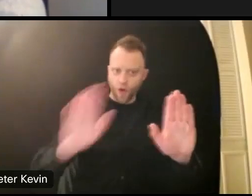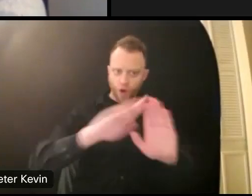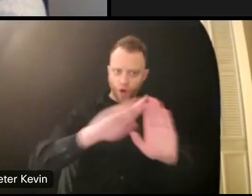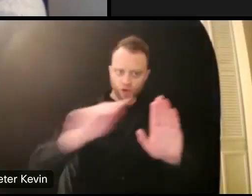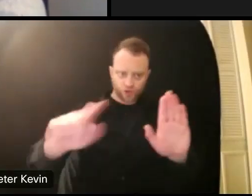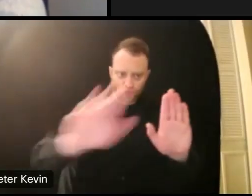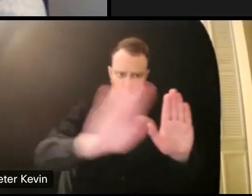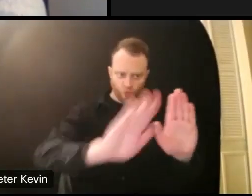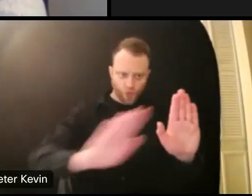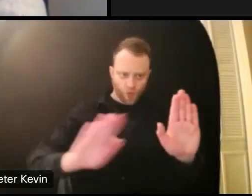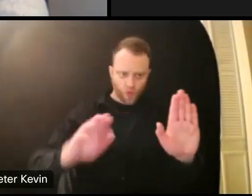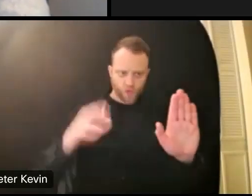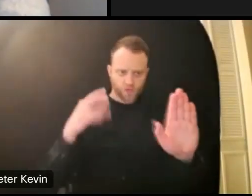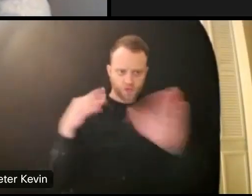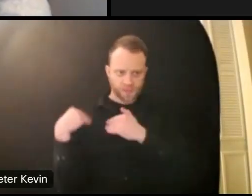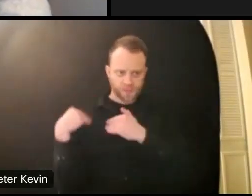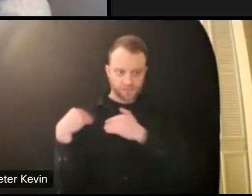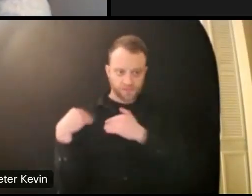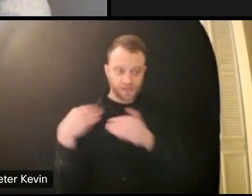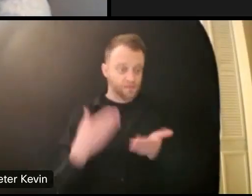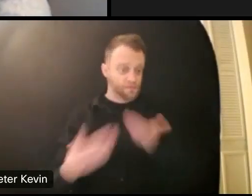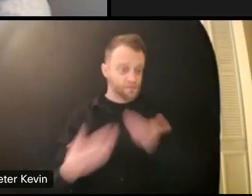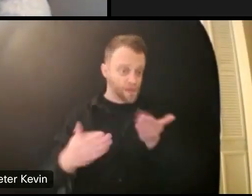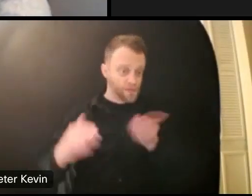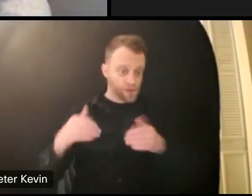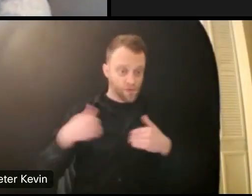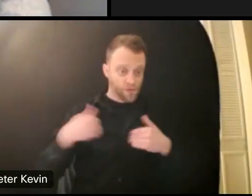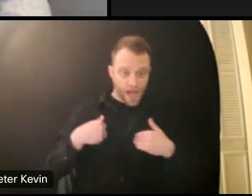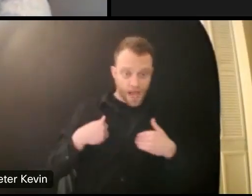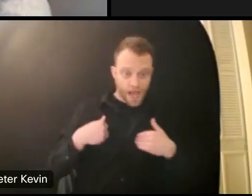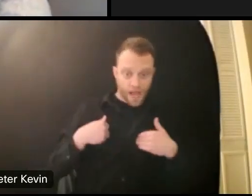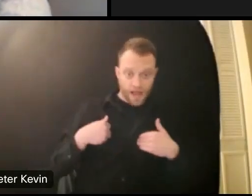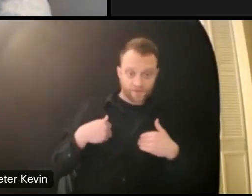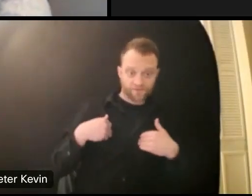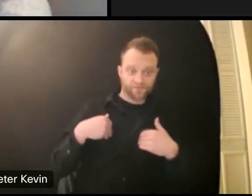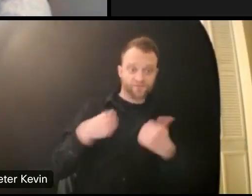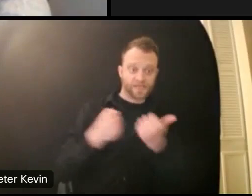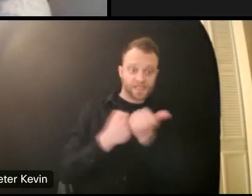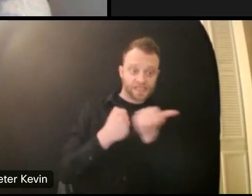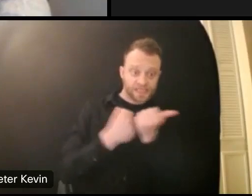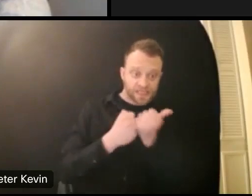expertise and that's maybe not an area where you have a strength. If the Commission works